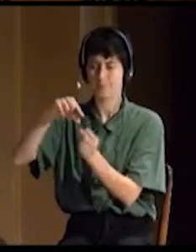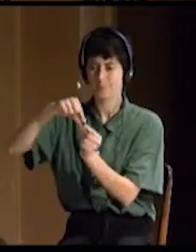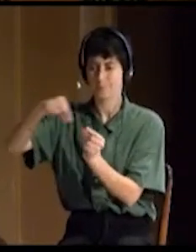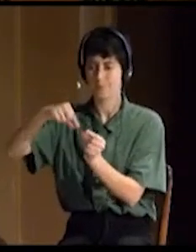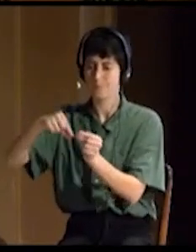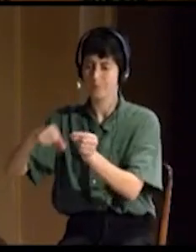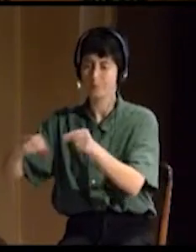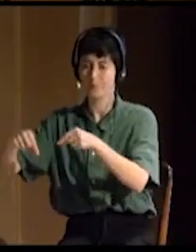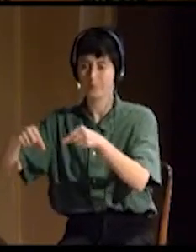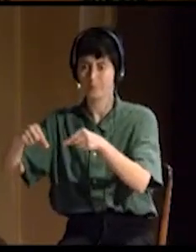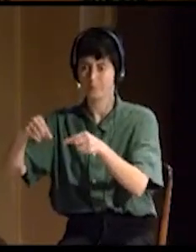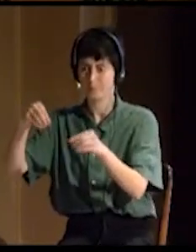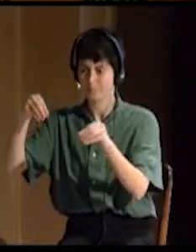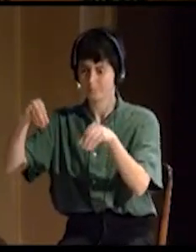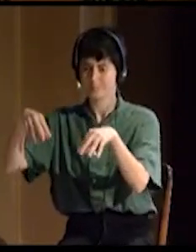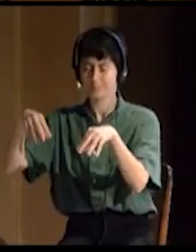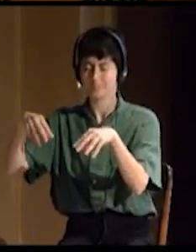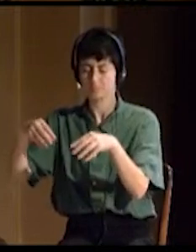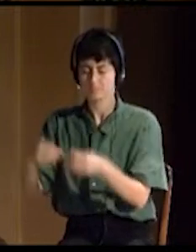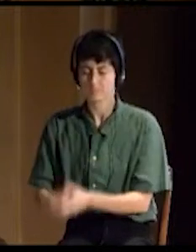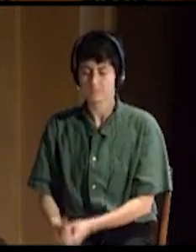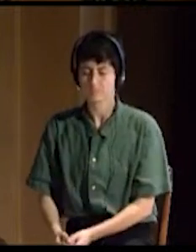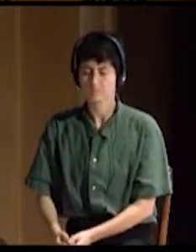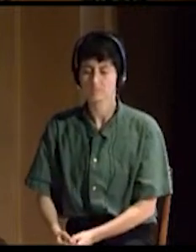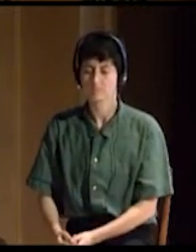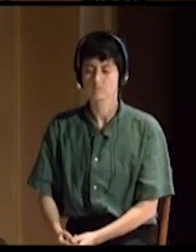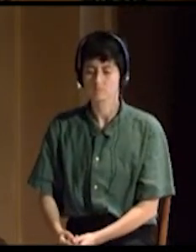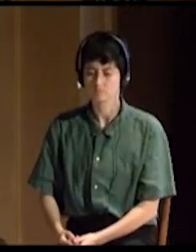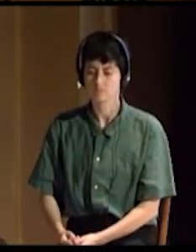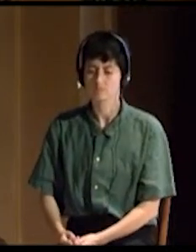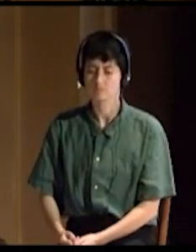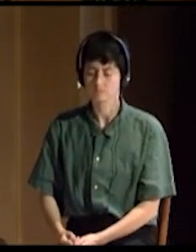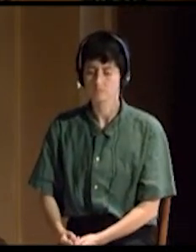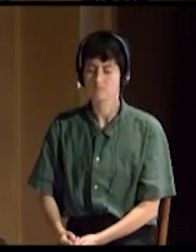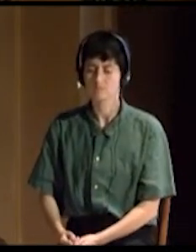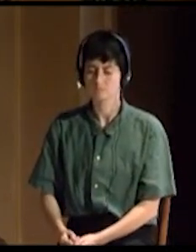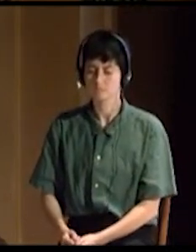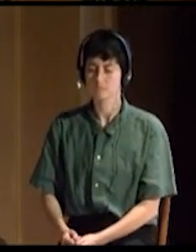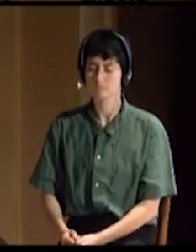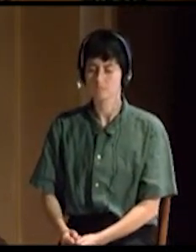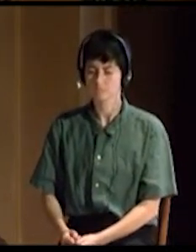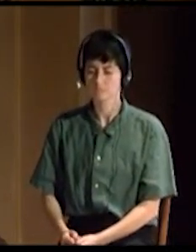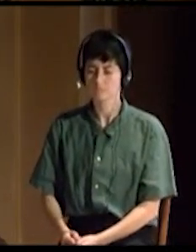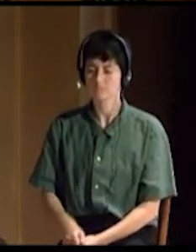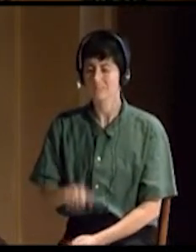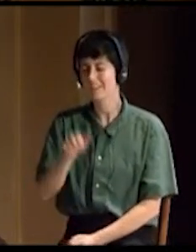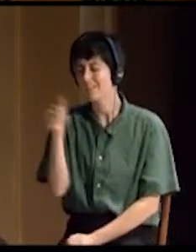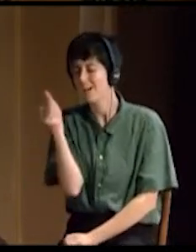while the tiny other dots are other bacteria that are there. And this is the beauty of FISH,